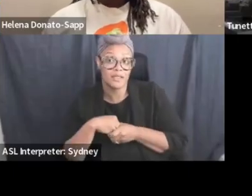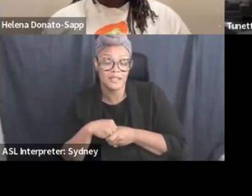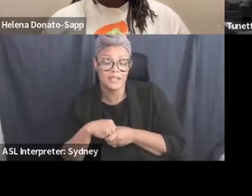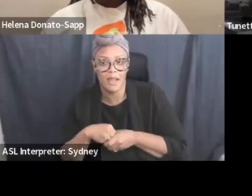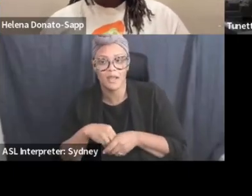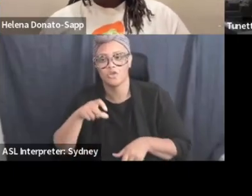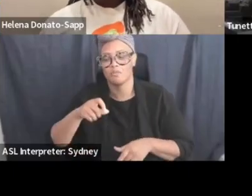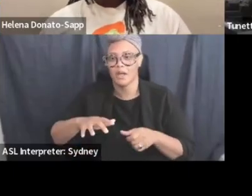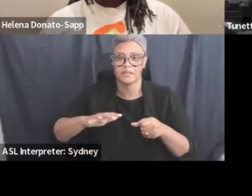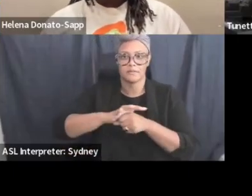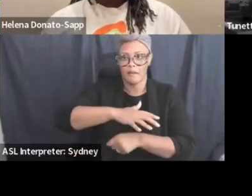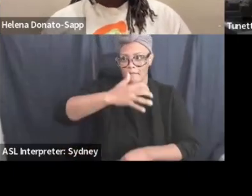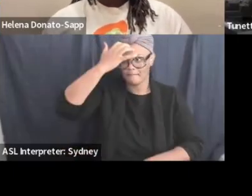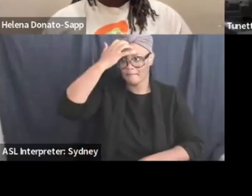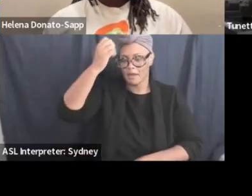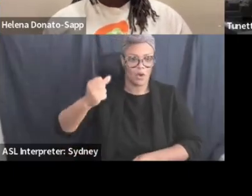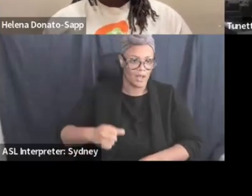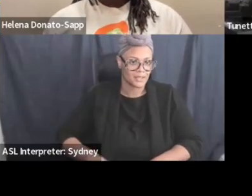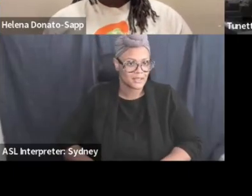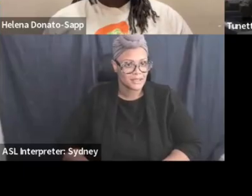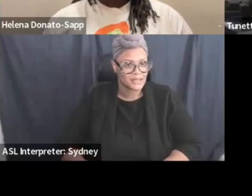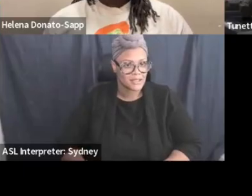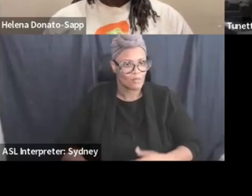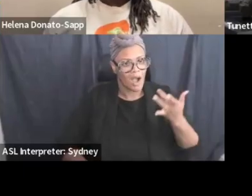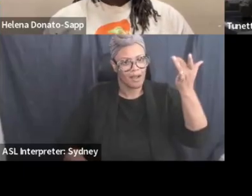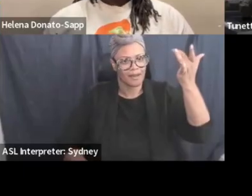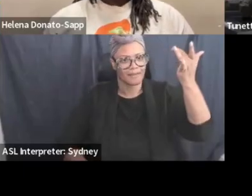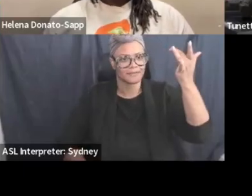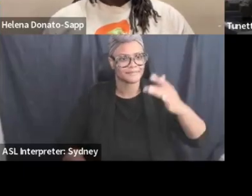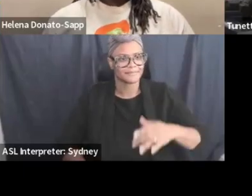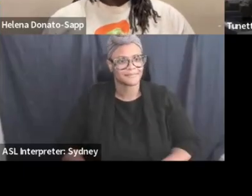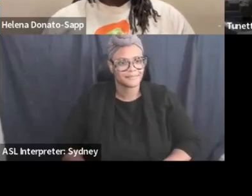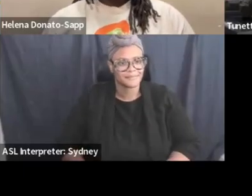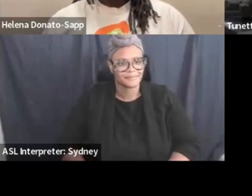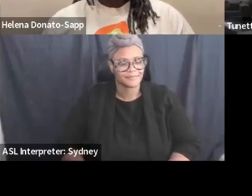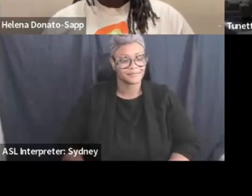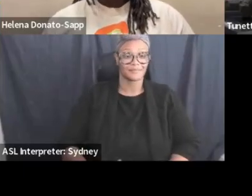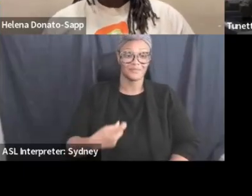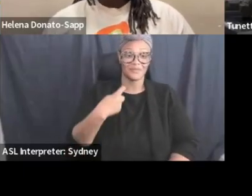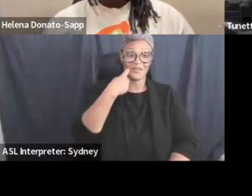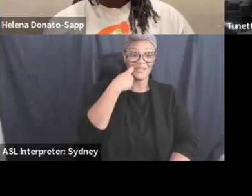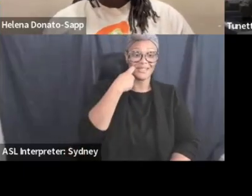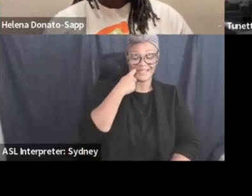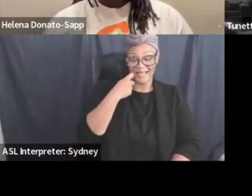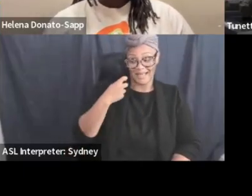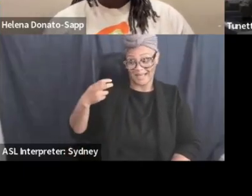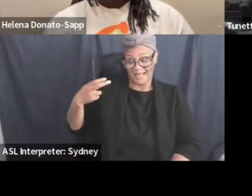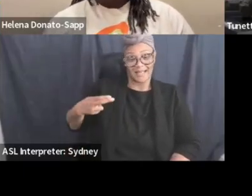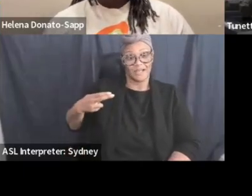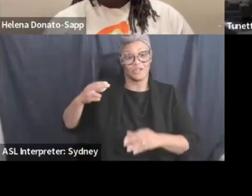this year who recently gave us a a full test uh but thoughtfully gave it to us in three sections